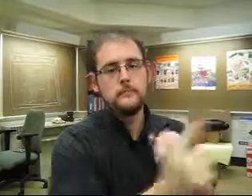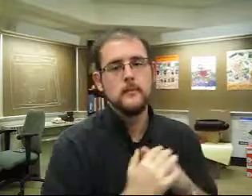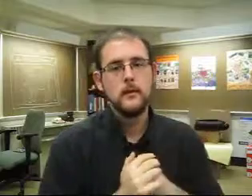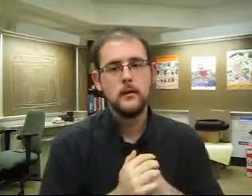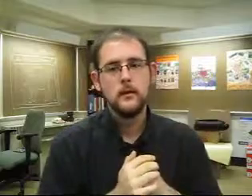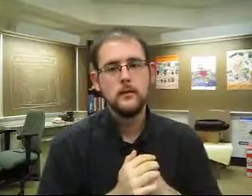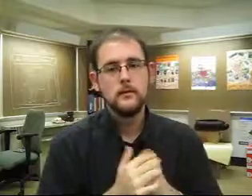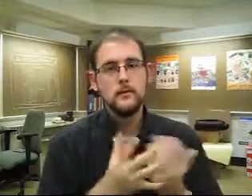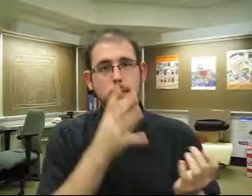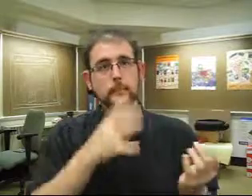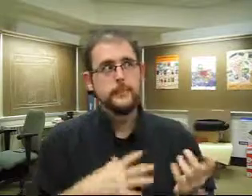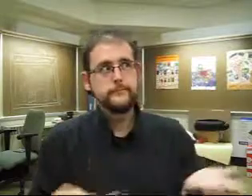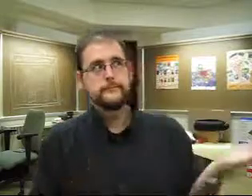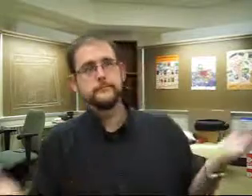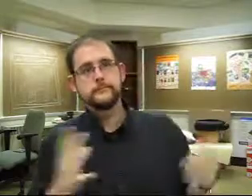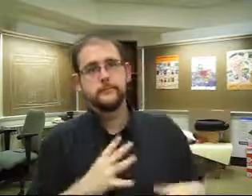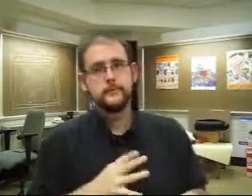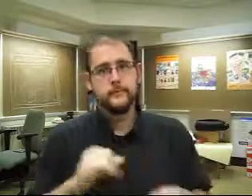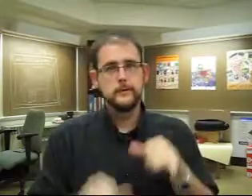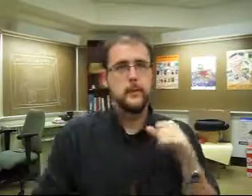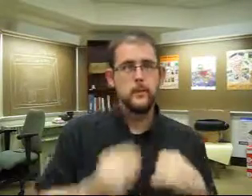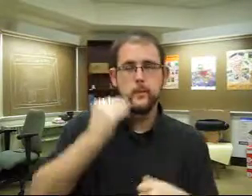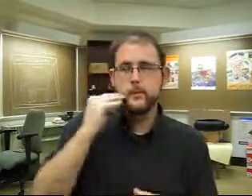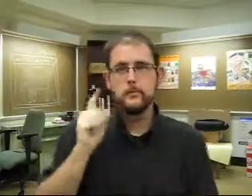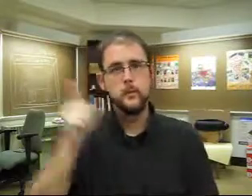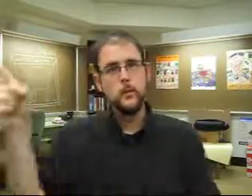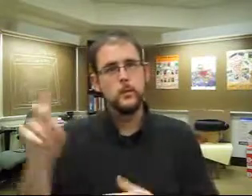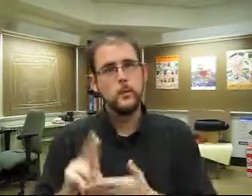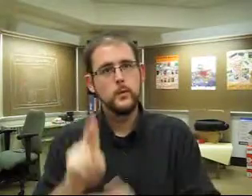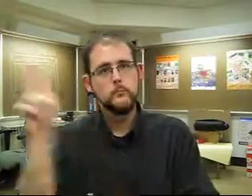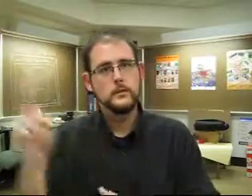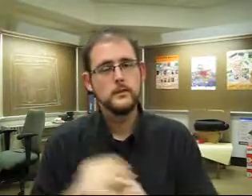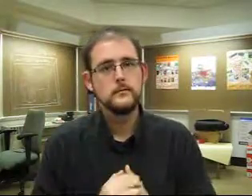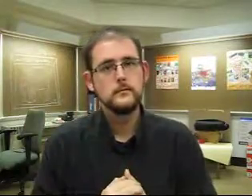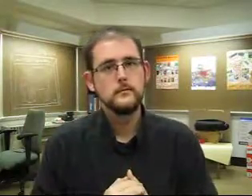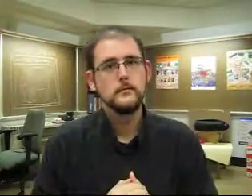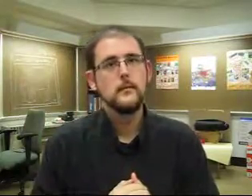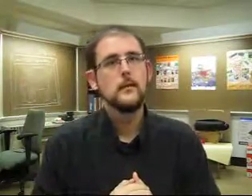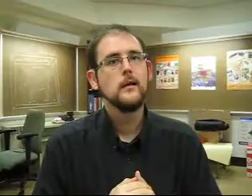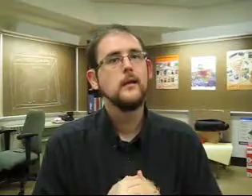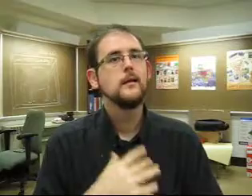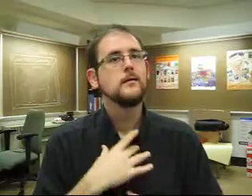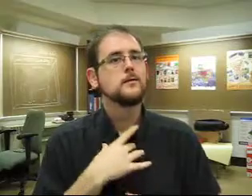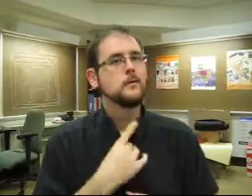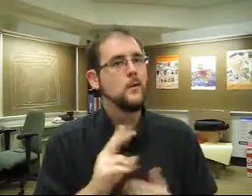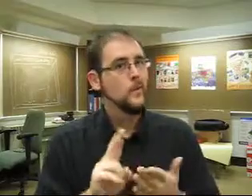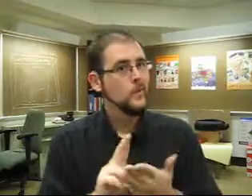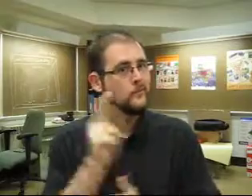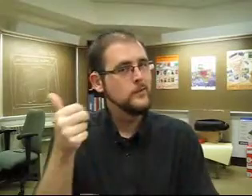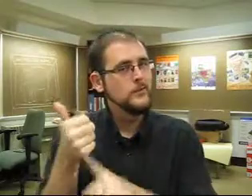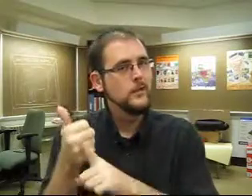The woman is left behind and has to continue going to school. While she's there, though,